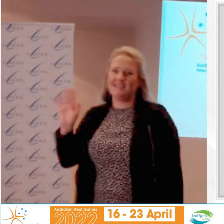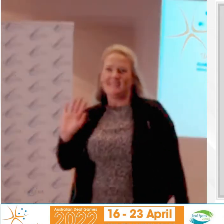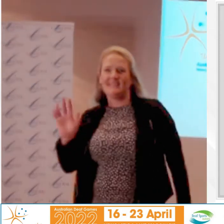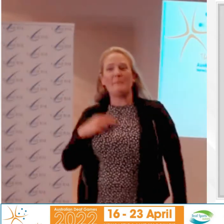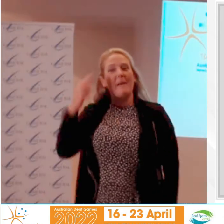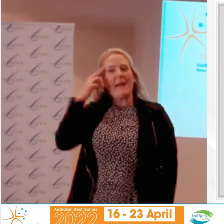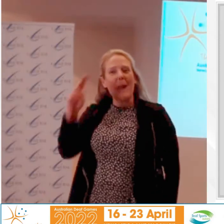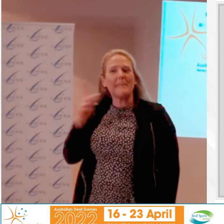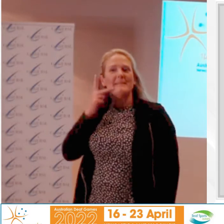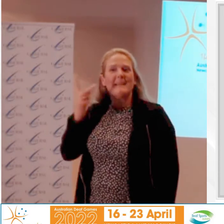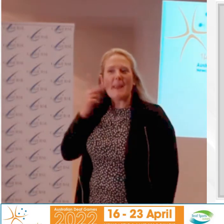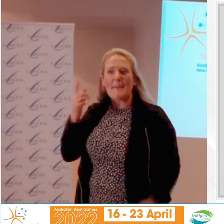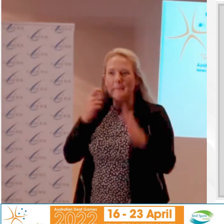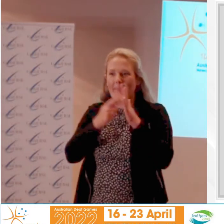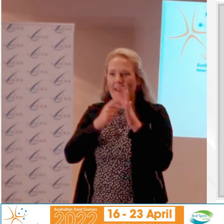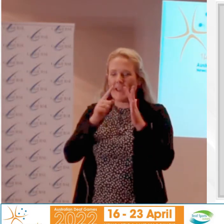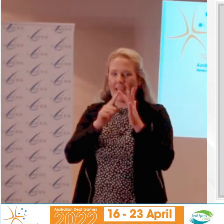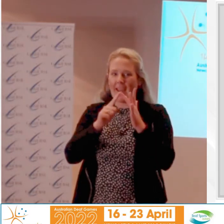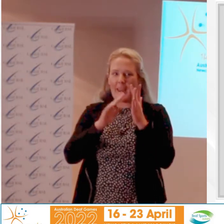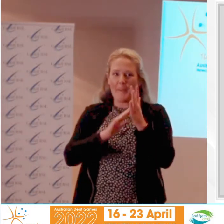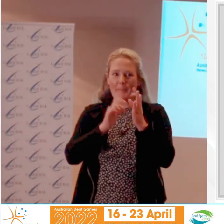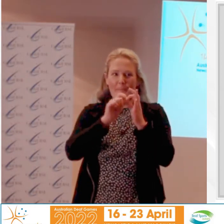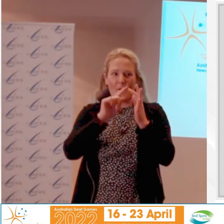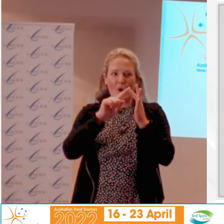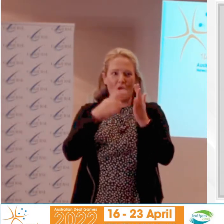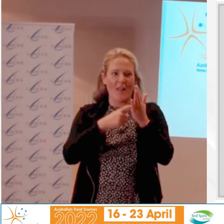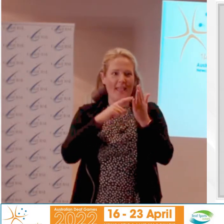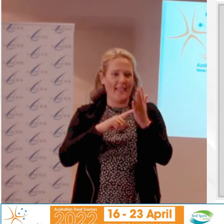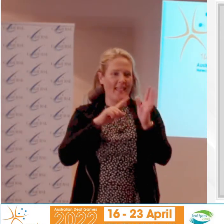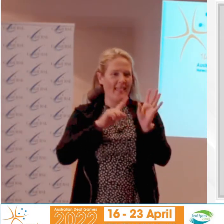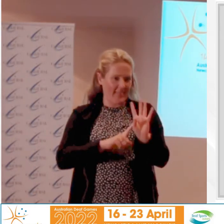hi my name's Kimberley